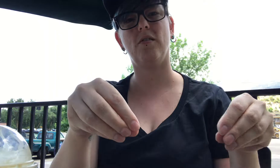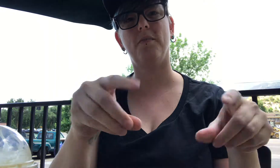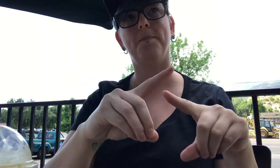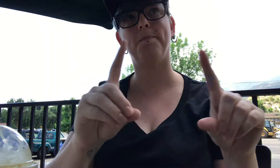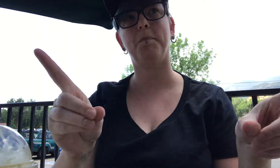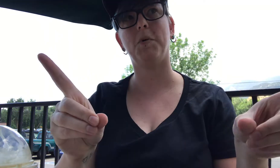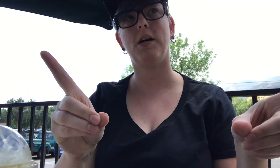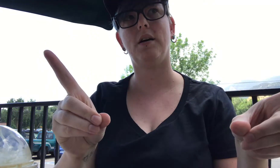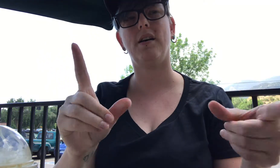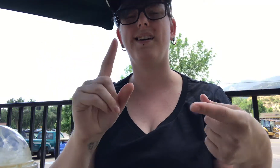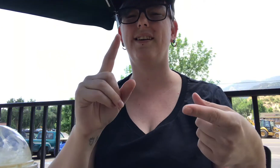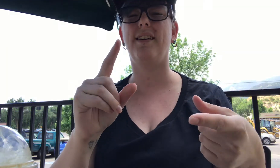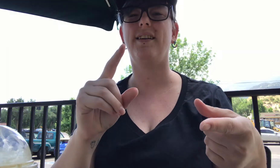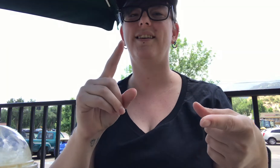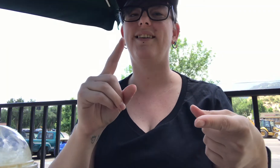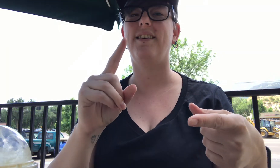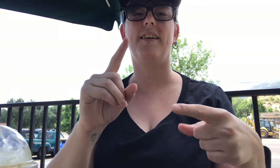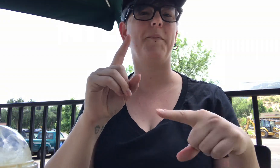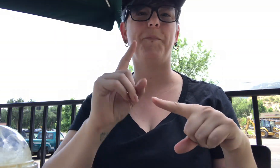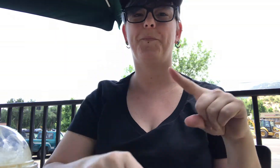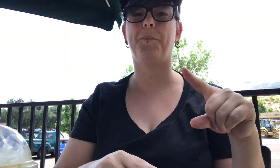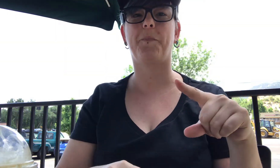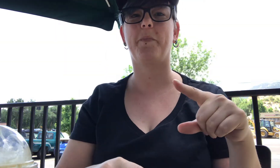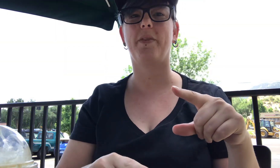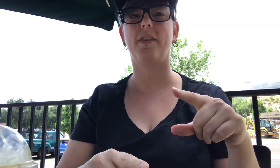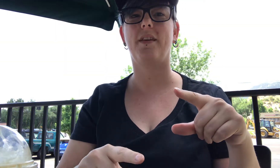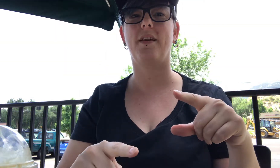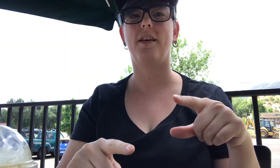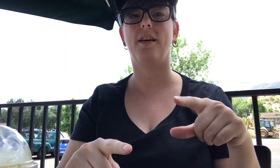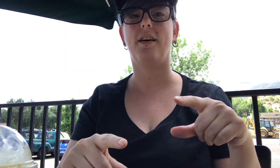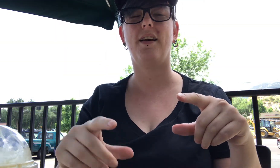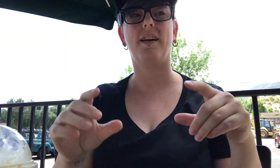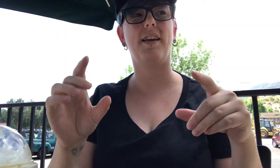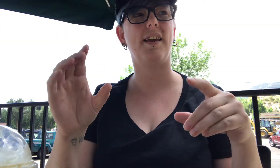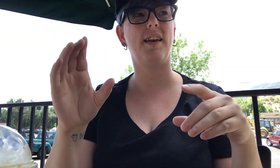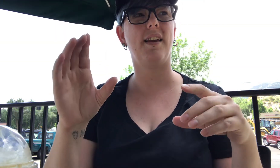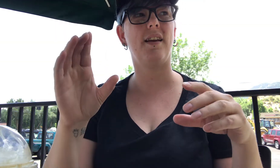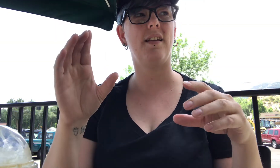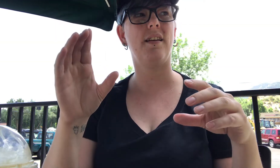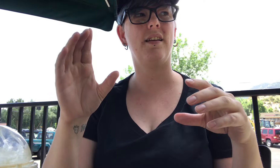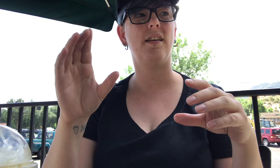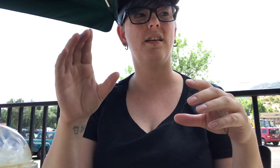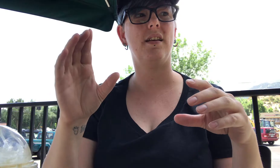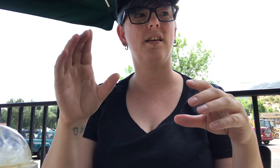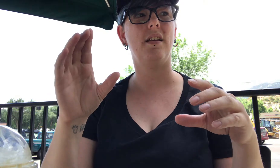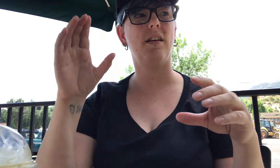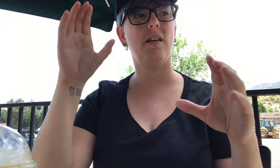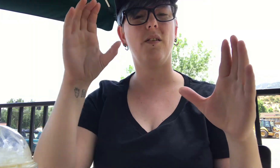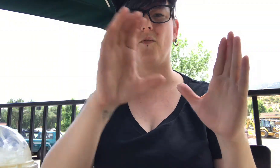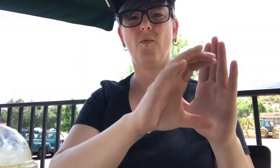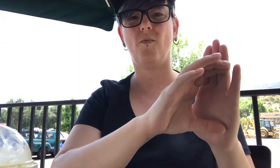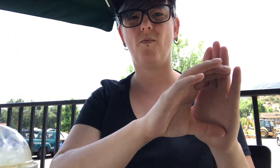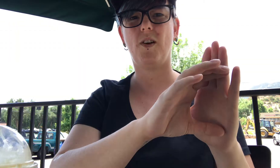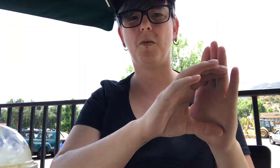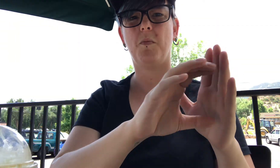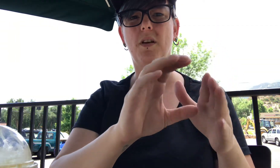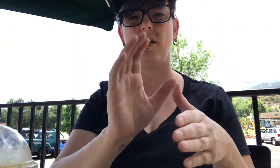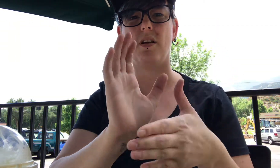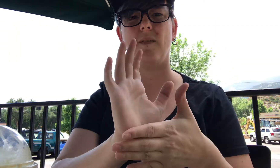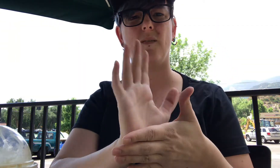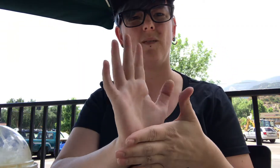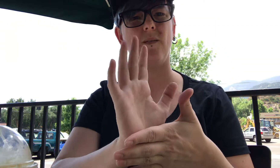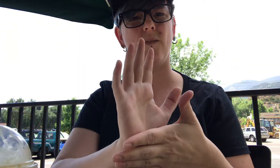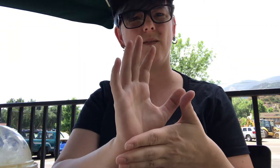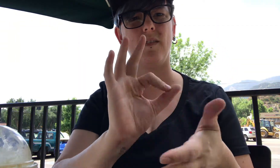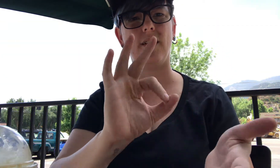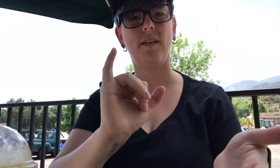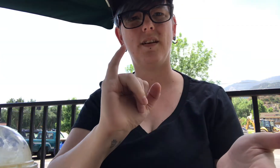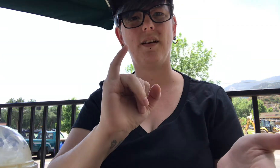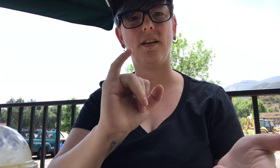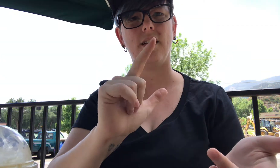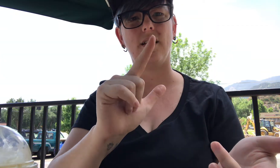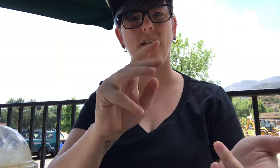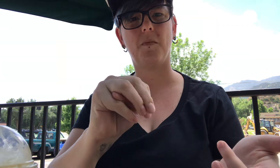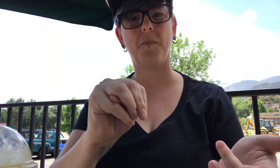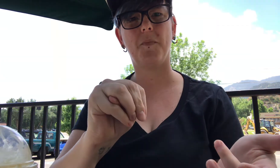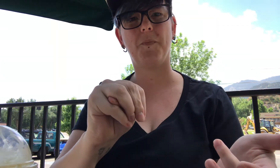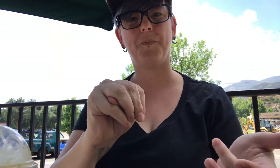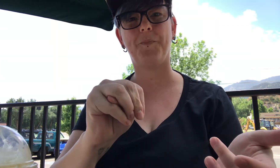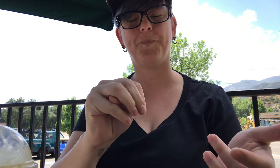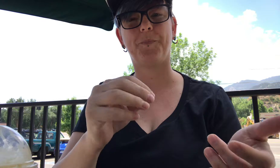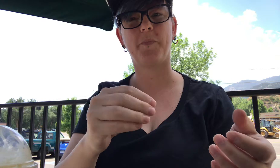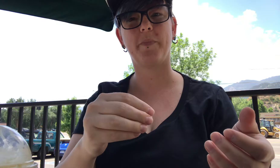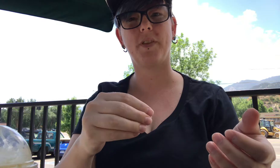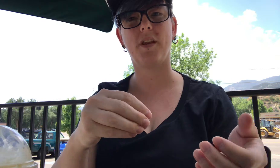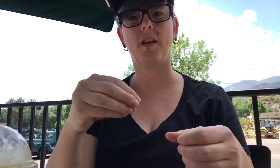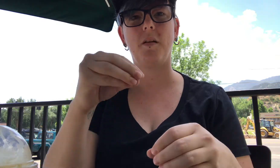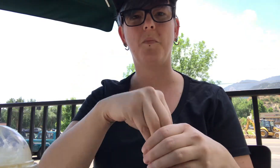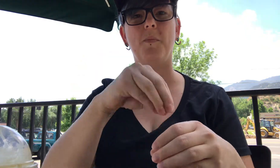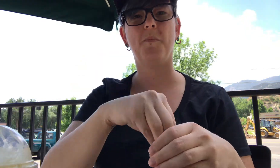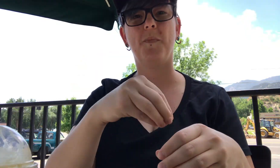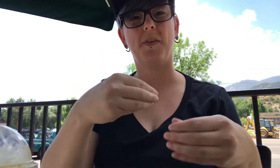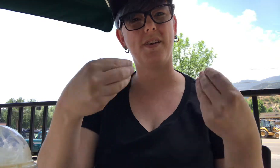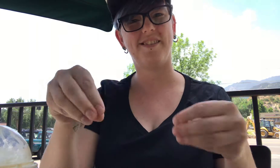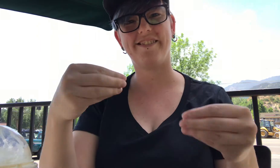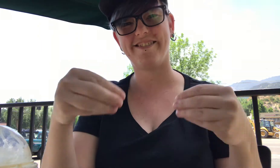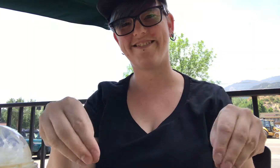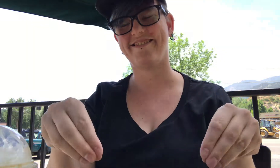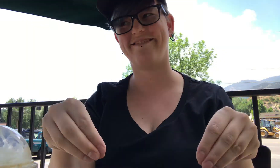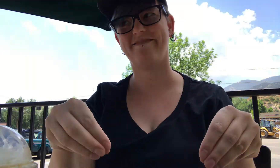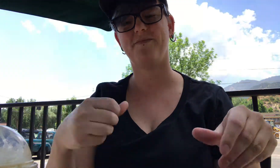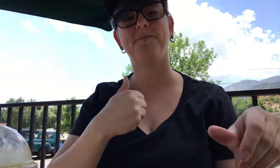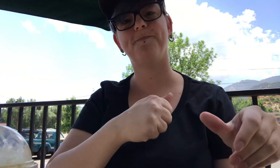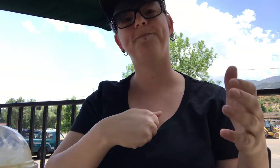But I can't [picture/movie] F-I-L-M inside the store.